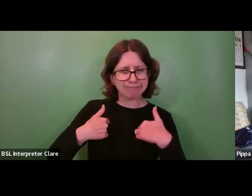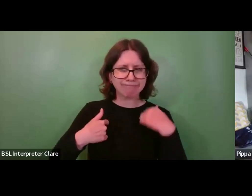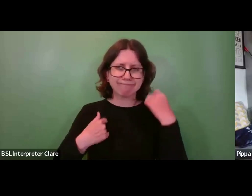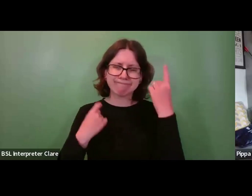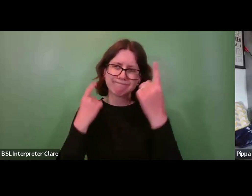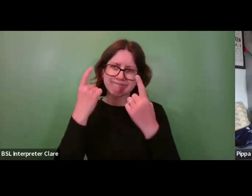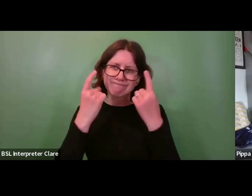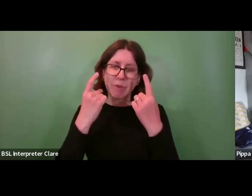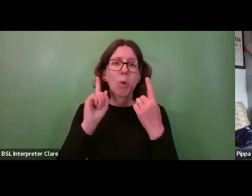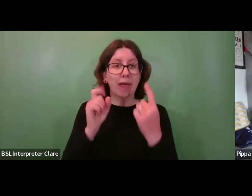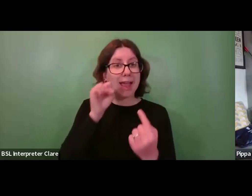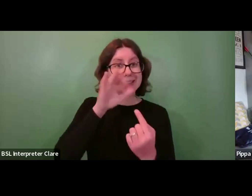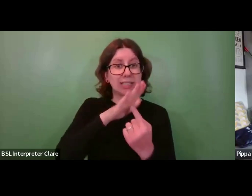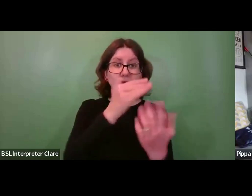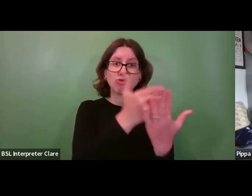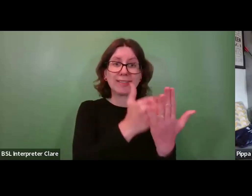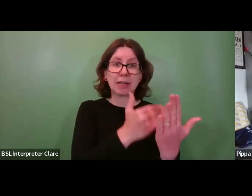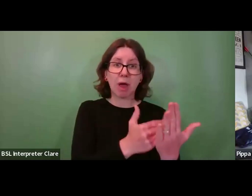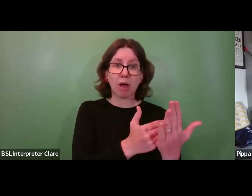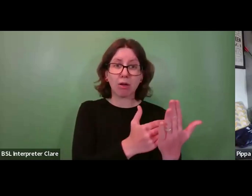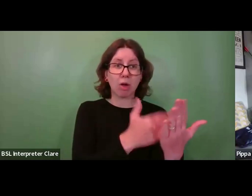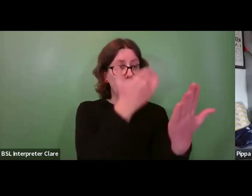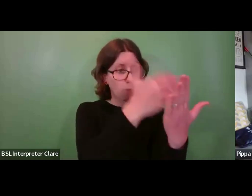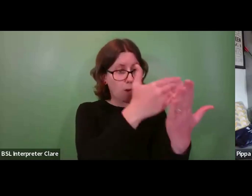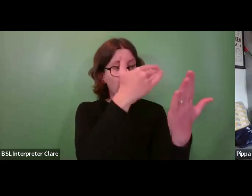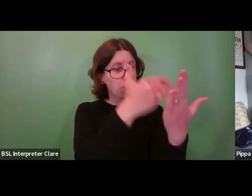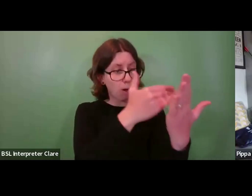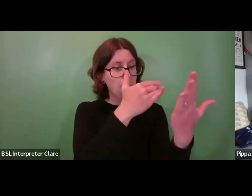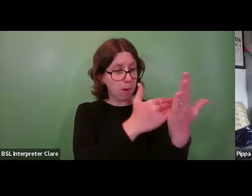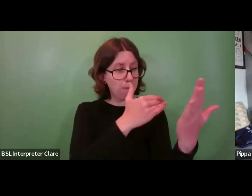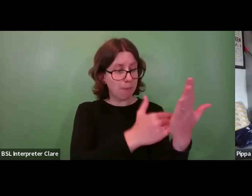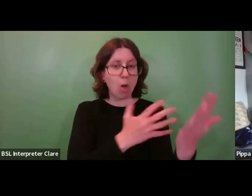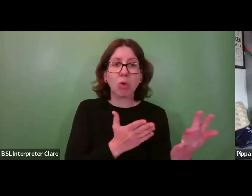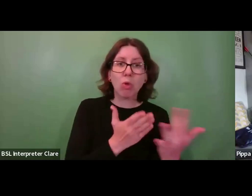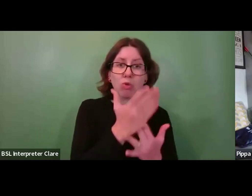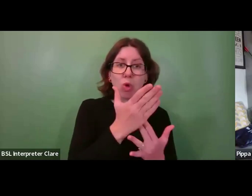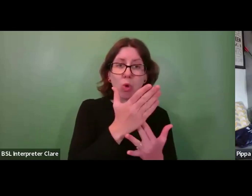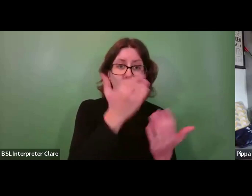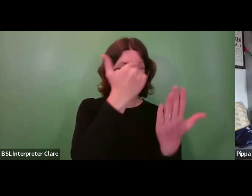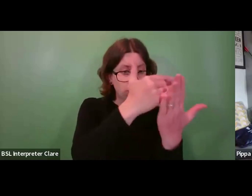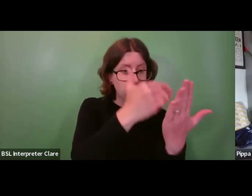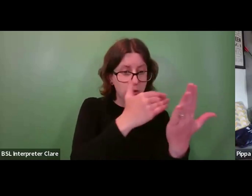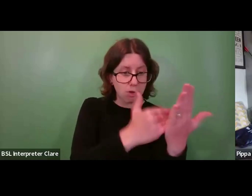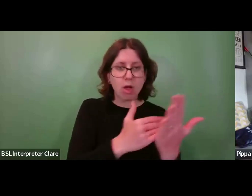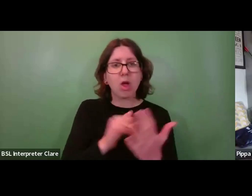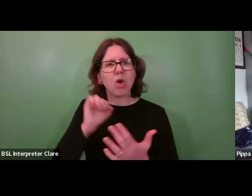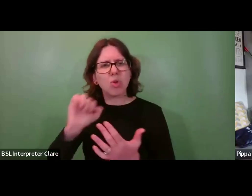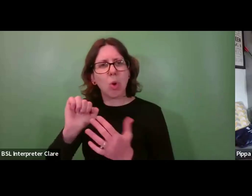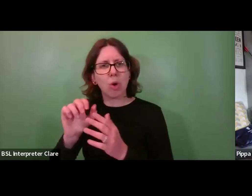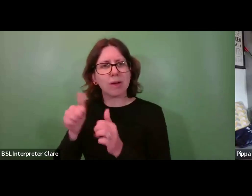essential criteria one by one, and when you go through your supporting statement, just write a heading for each